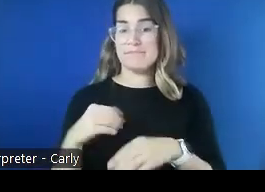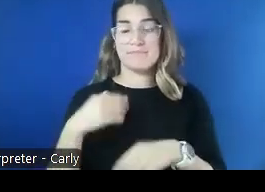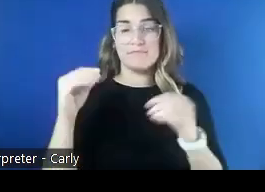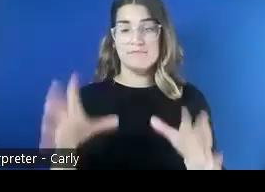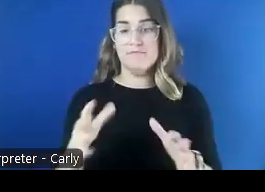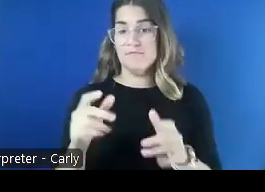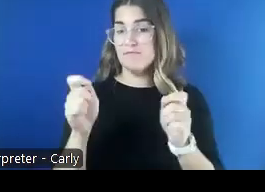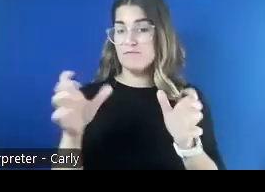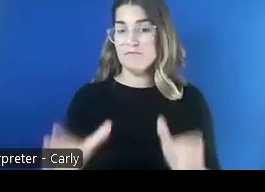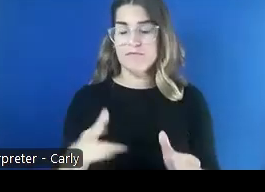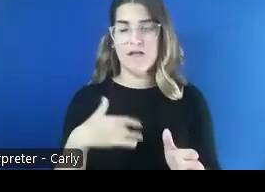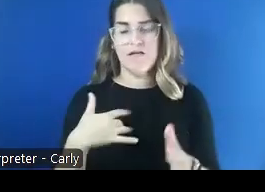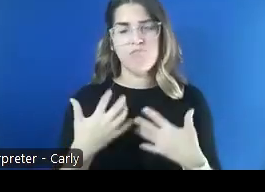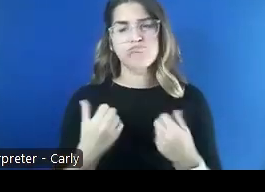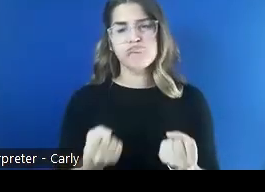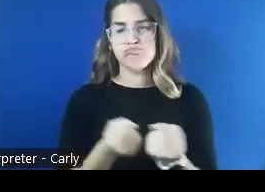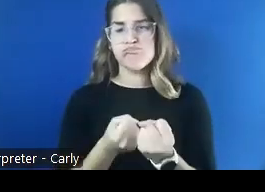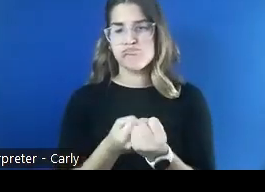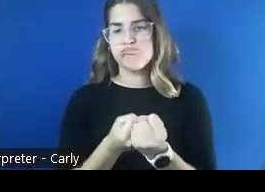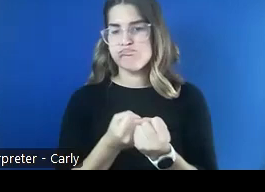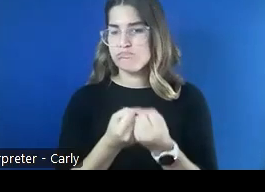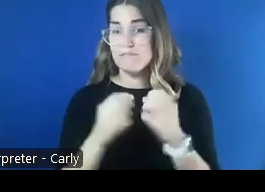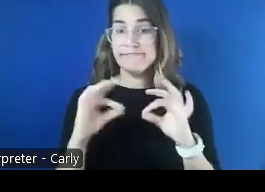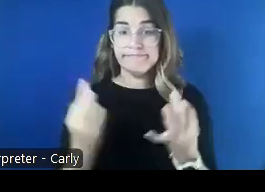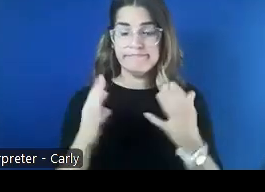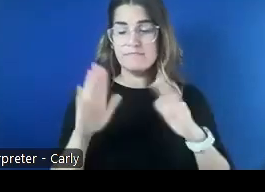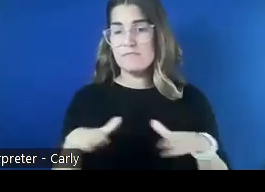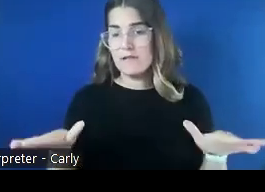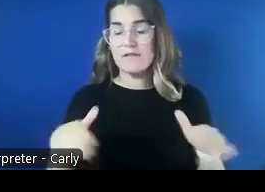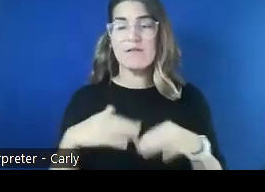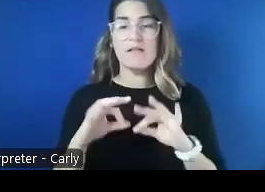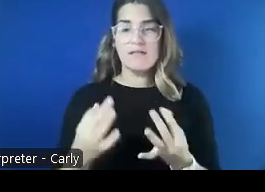um in ways that they can support the child in family and the family has connected with early